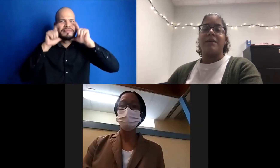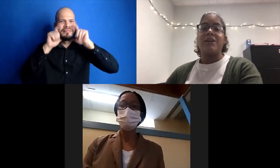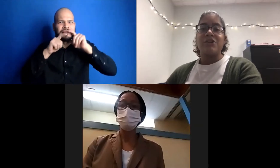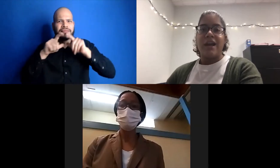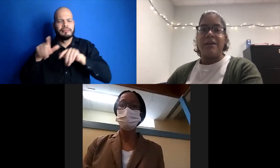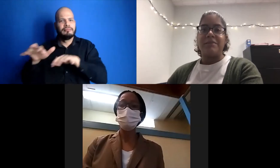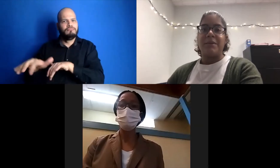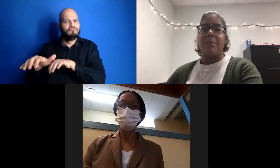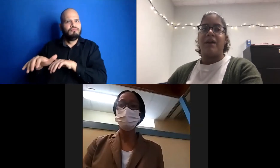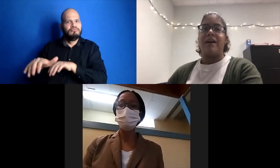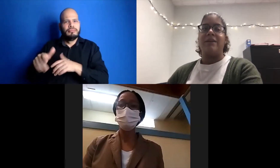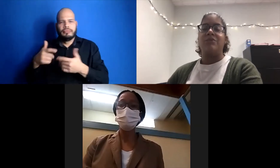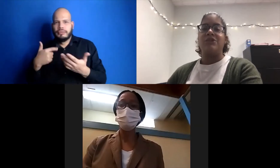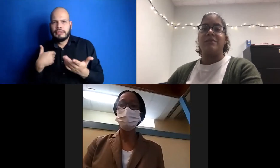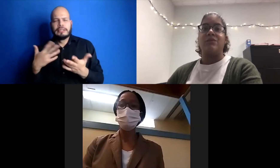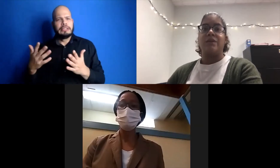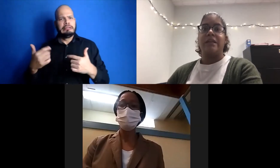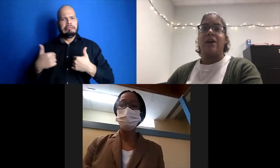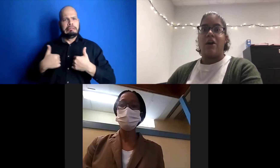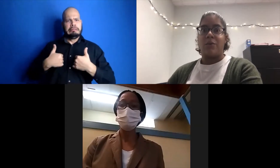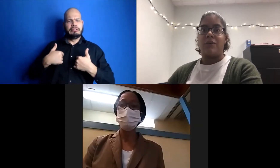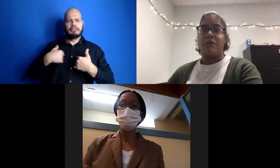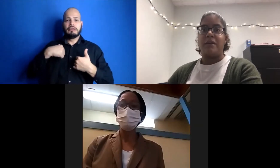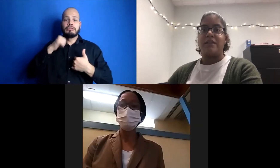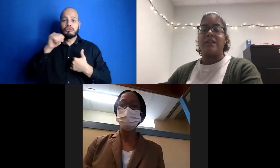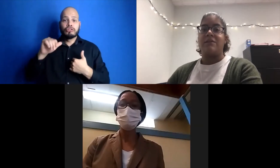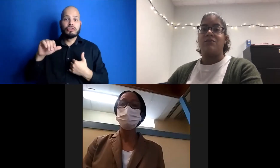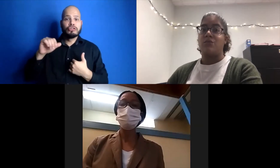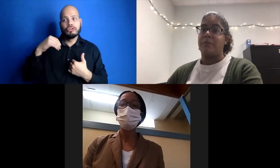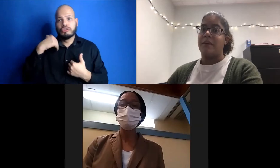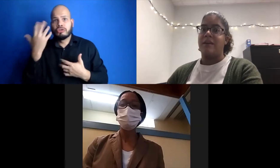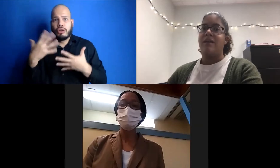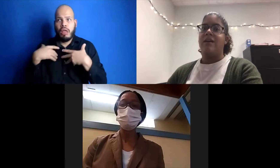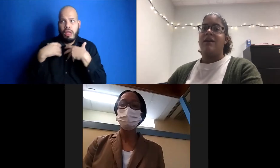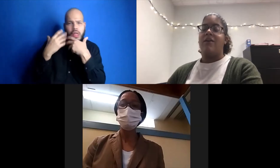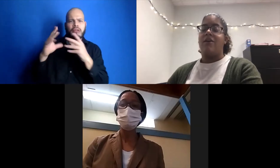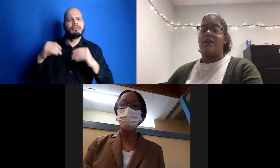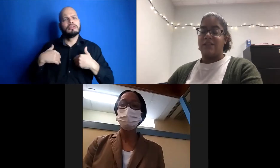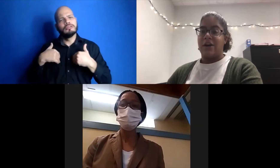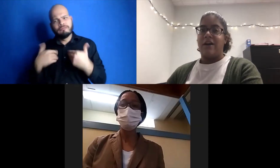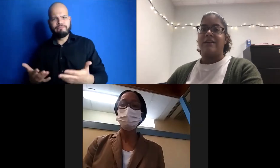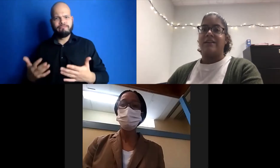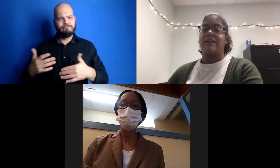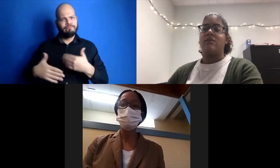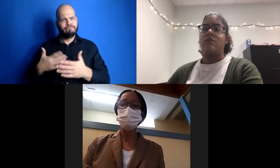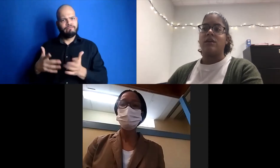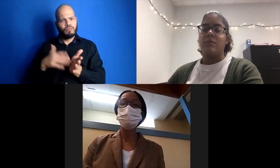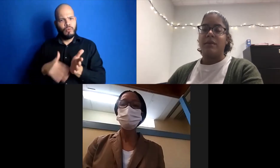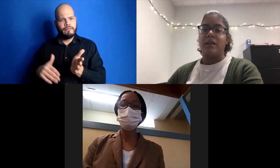ashamed but it would just be really awkward for me to keep repeat a lot like oh can you repeat